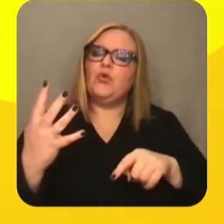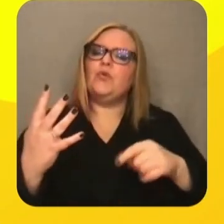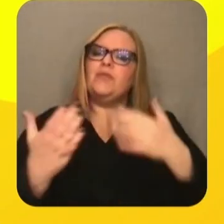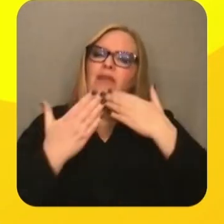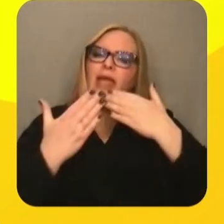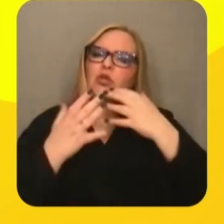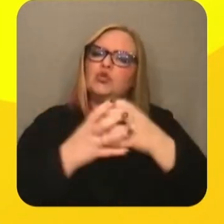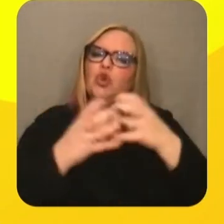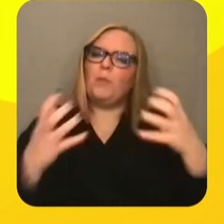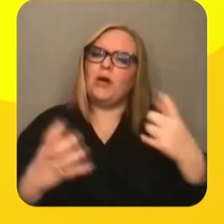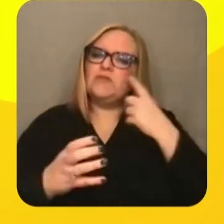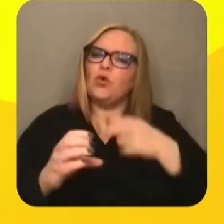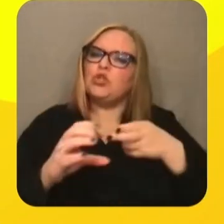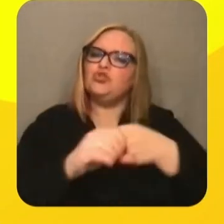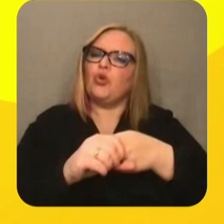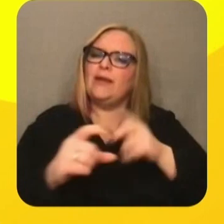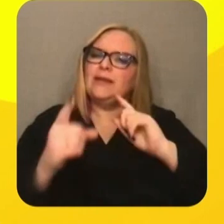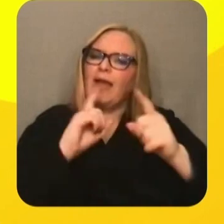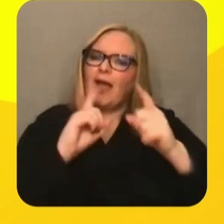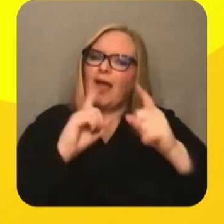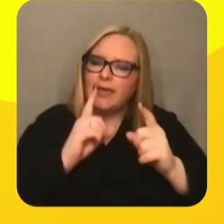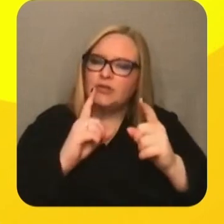for joining us for this conversation. Very much appreciate it.